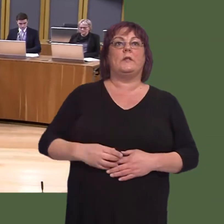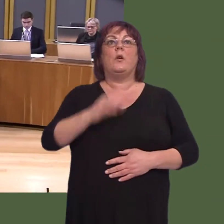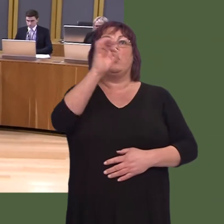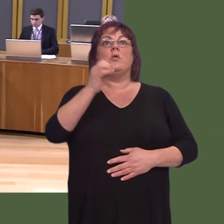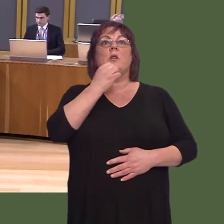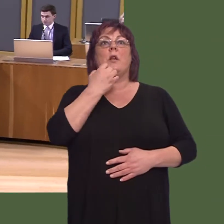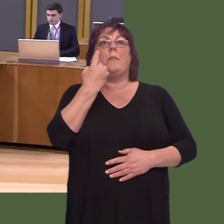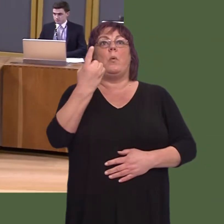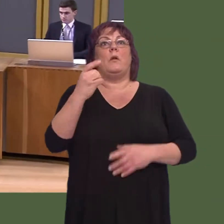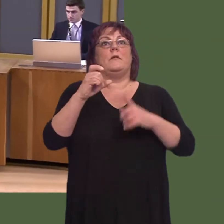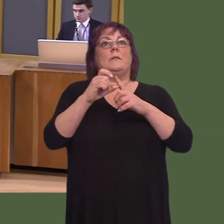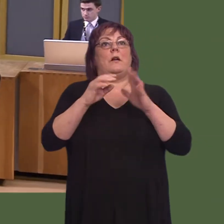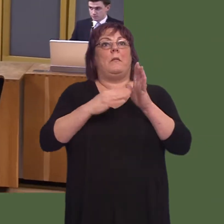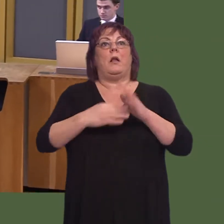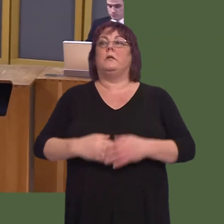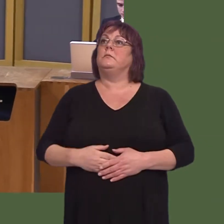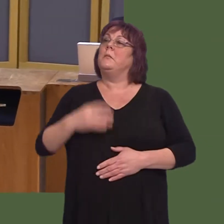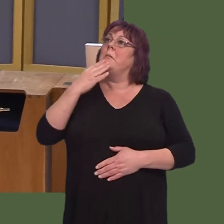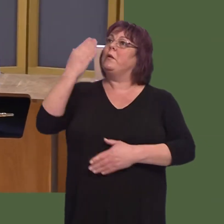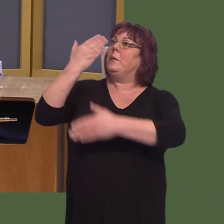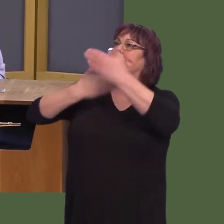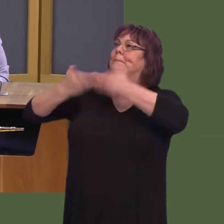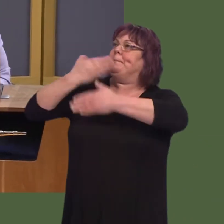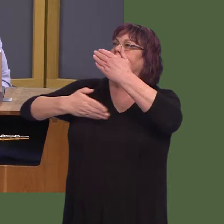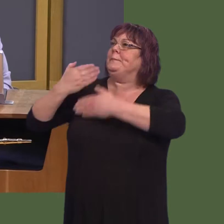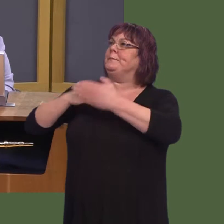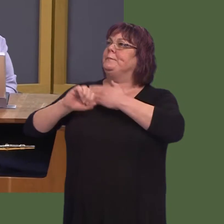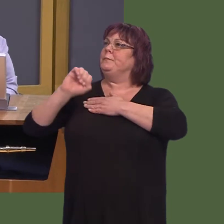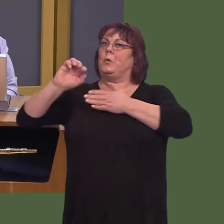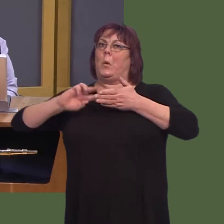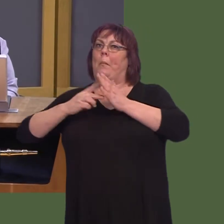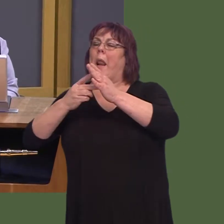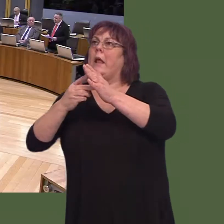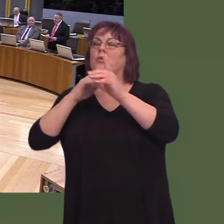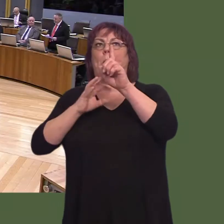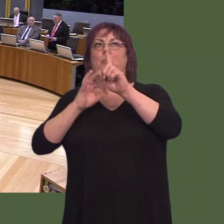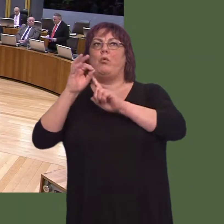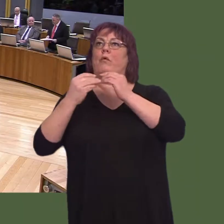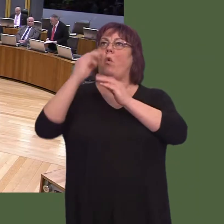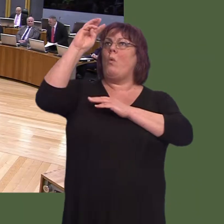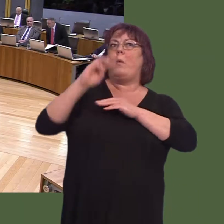And the first question is from Darren Millar. Darren Millar AM: 1. Will the First Minister outline what consideration the Welsh Government has given to improving infrastructure in north Wales?